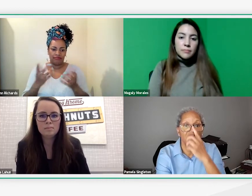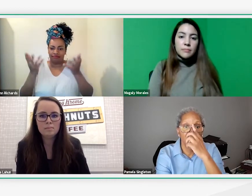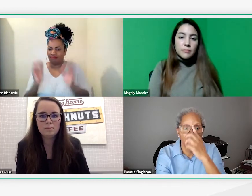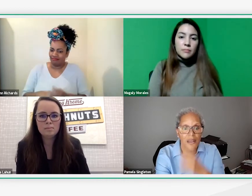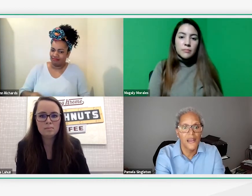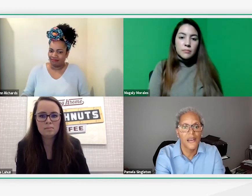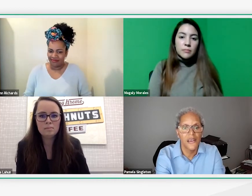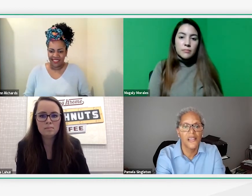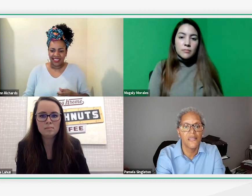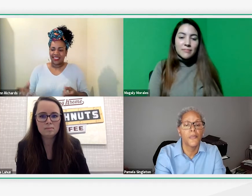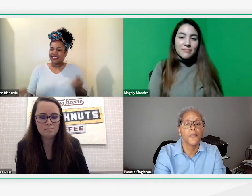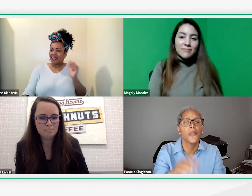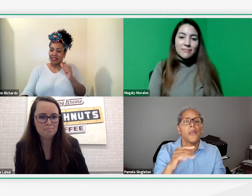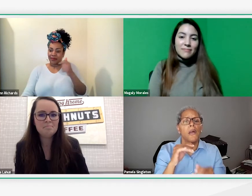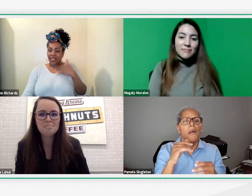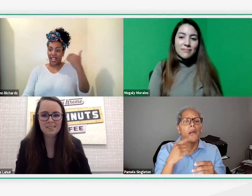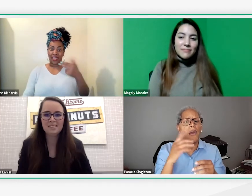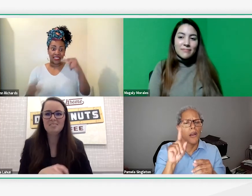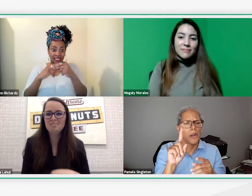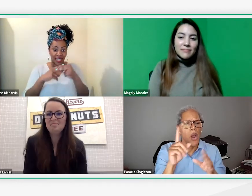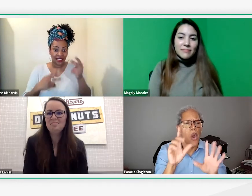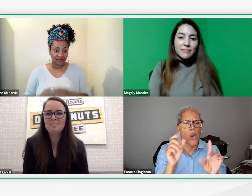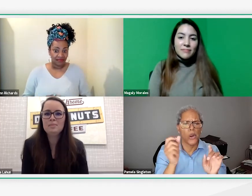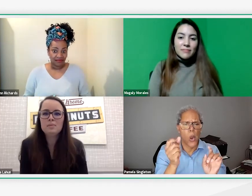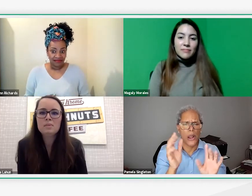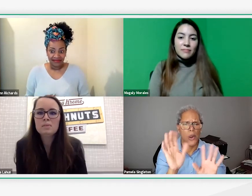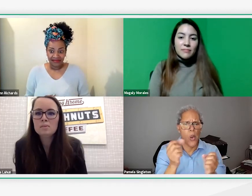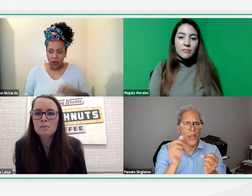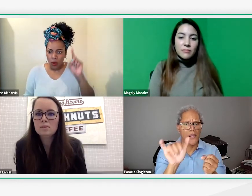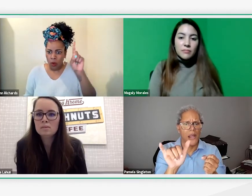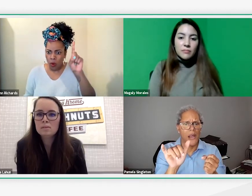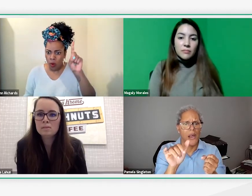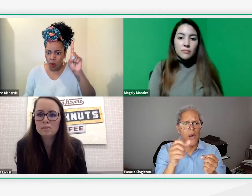Okay, that seems pretty simple. Next slide.